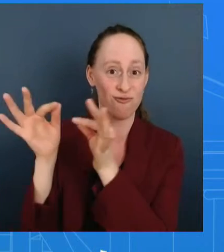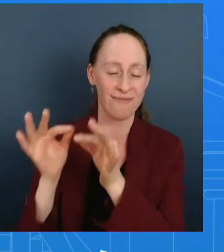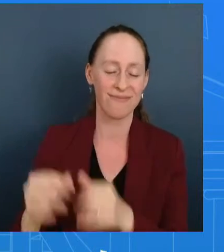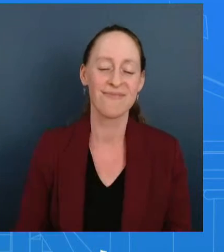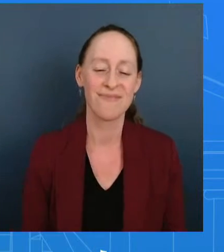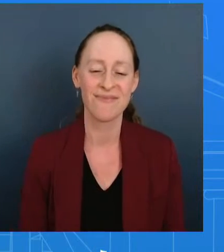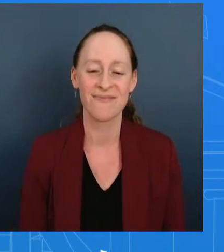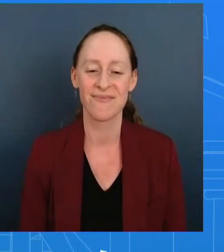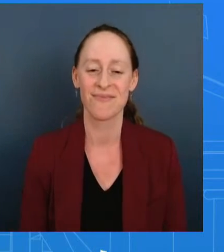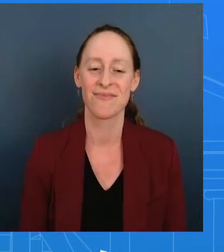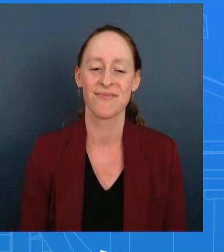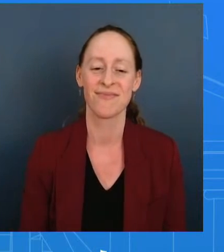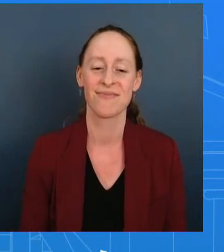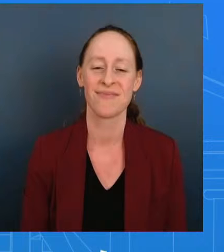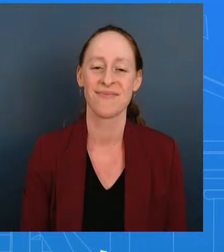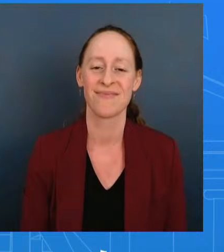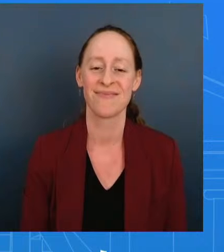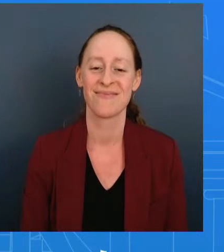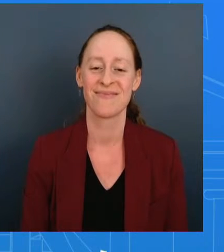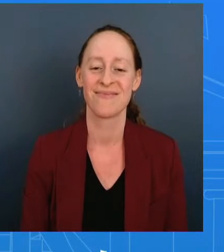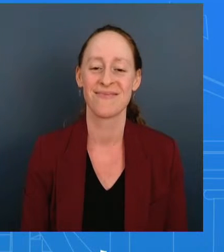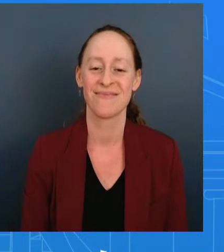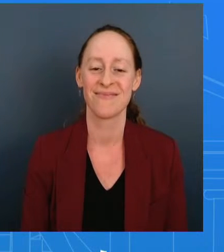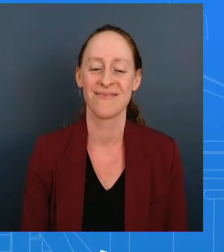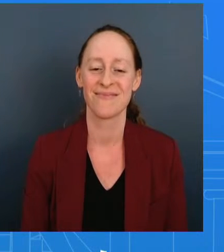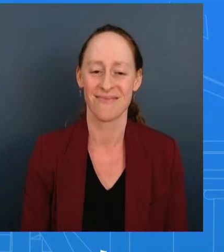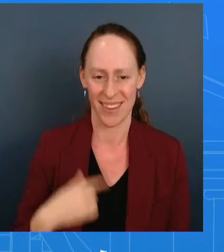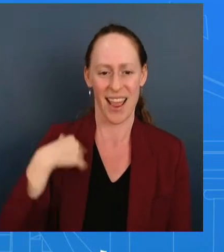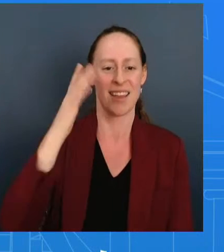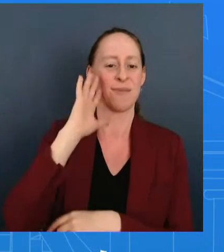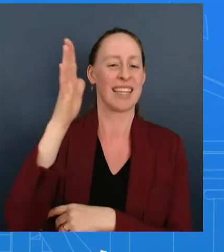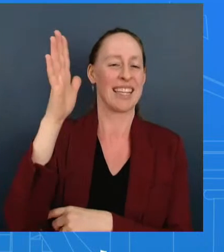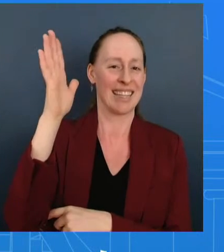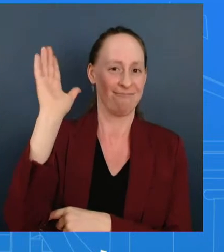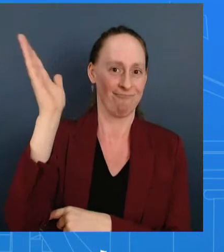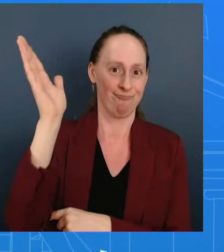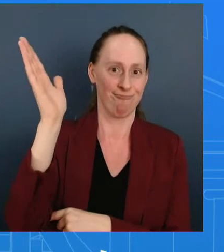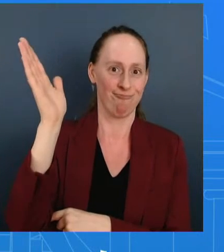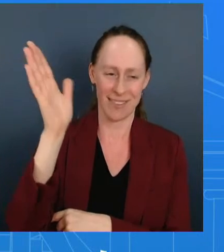so I ask you to bear with me. As Karine mentioned, the president is looking forward